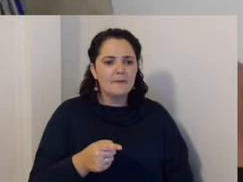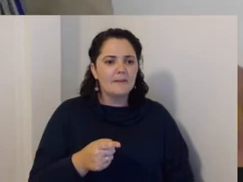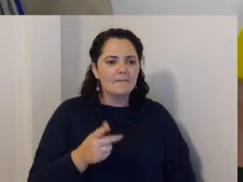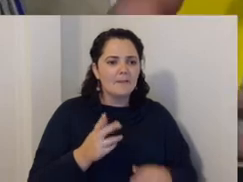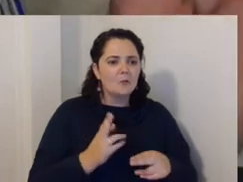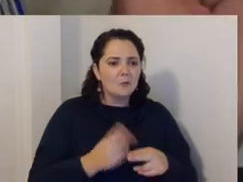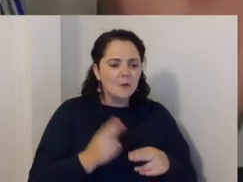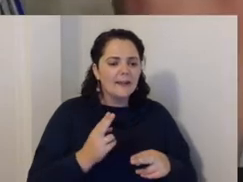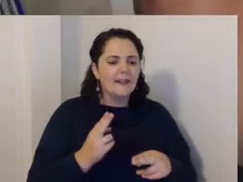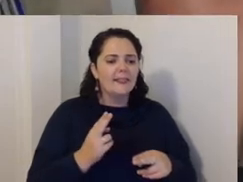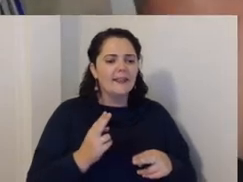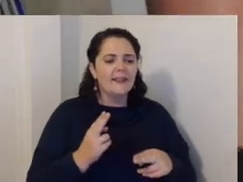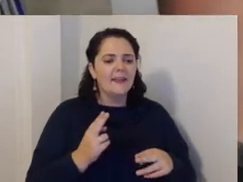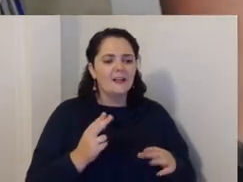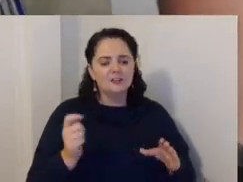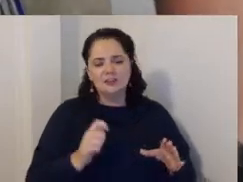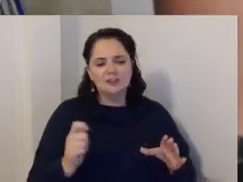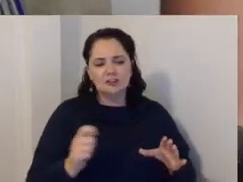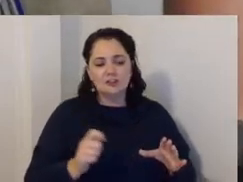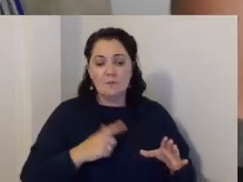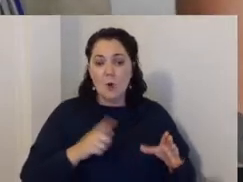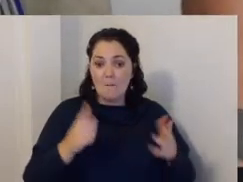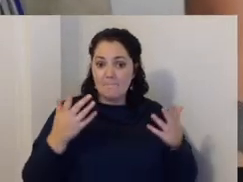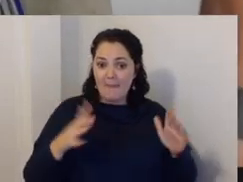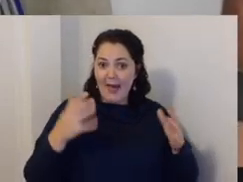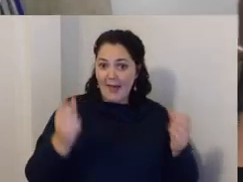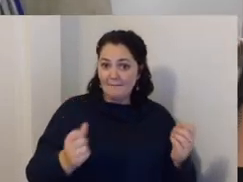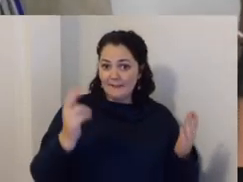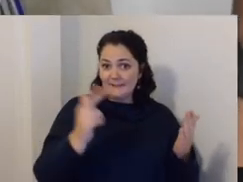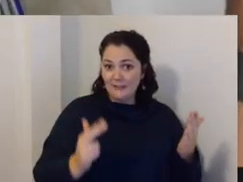heavily and again I just want to show this to you once you've got that sketch then you're